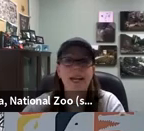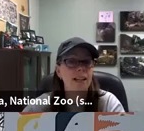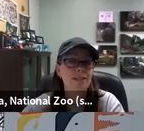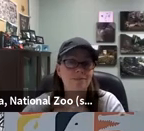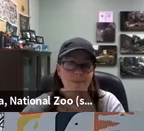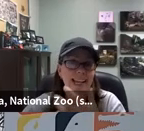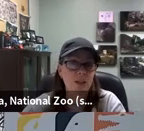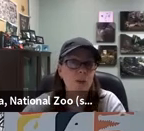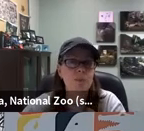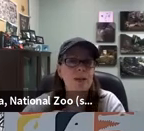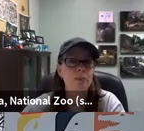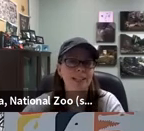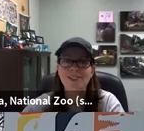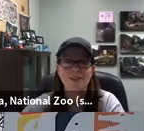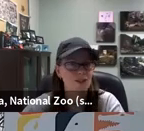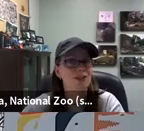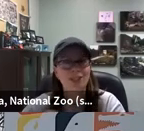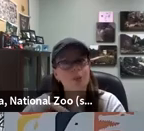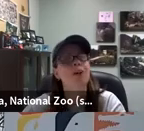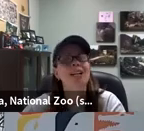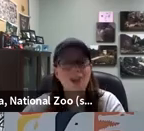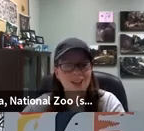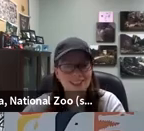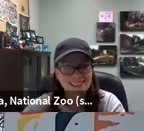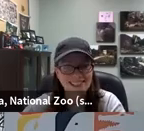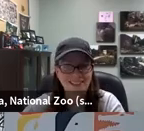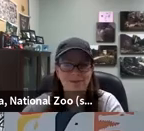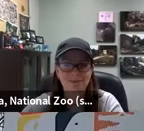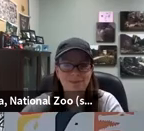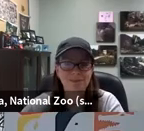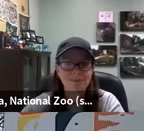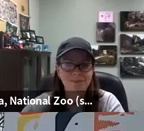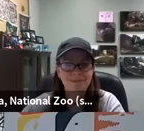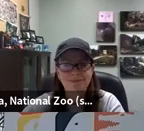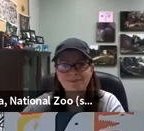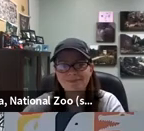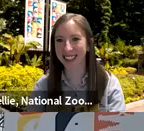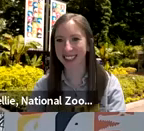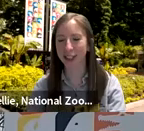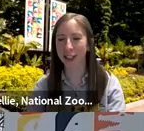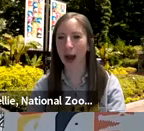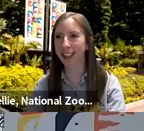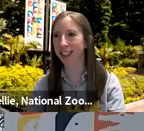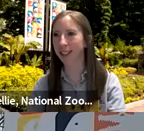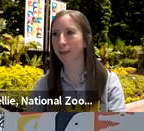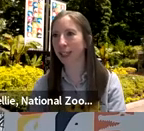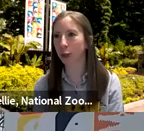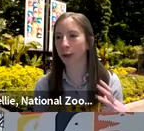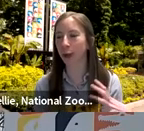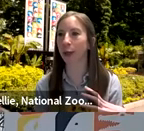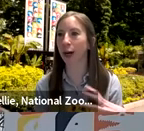and on ornamental plants, so just your your pretty gardens.